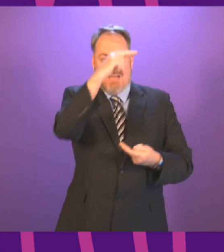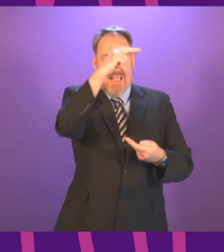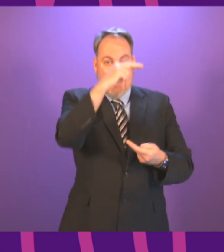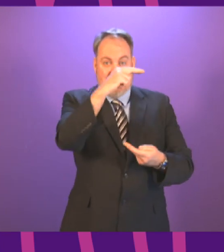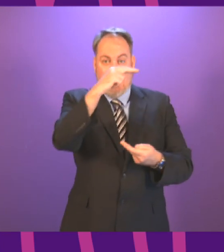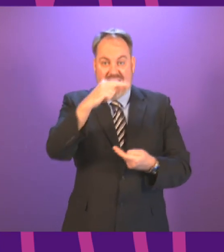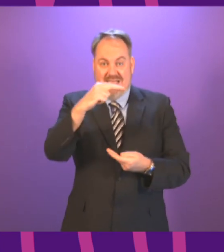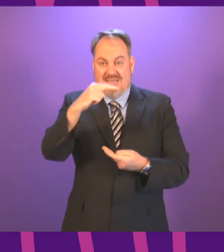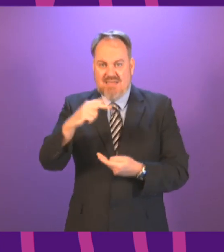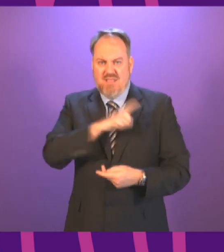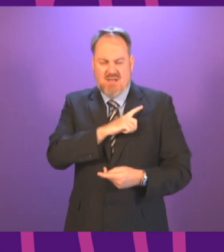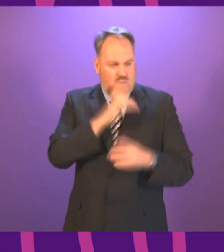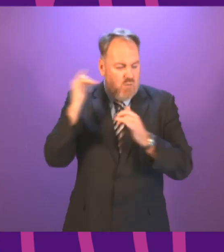data so carefully.